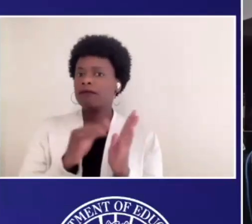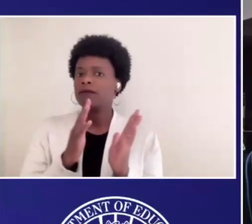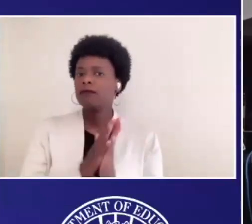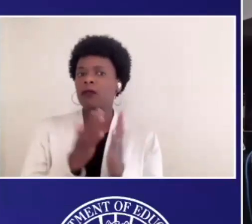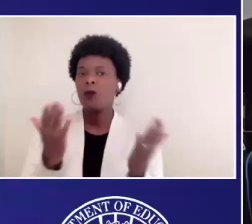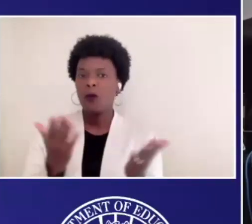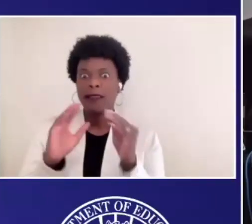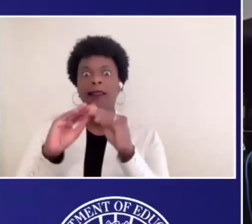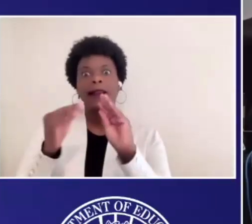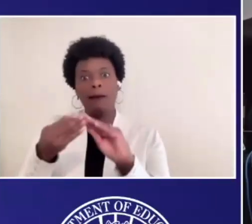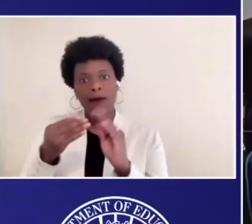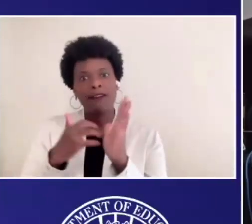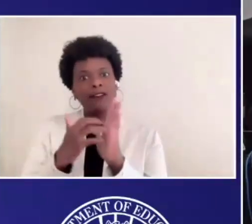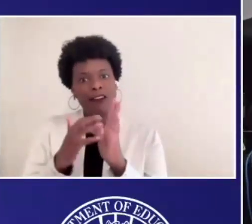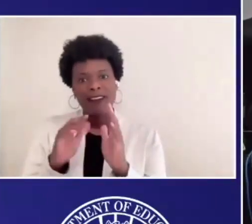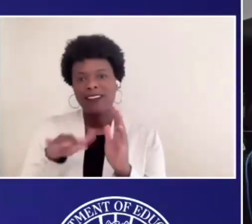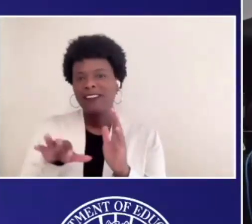discussion drafts, so I could find it as quickly as you all have.